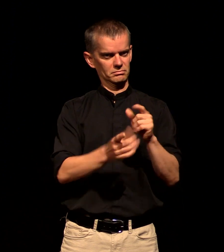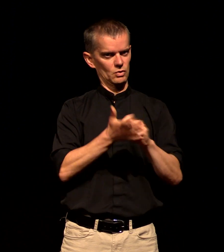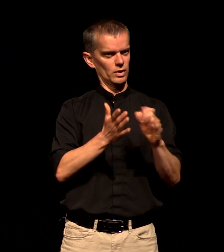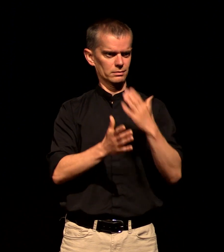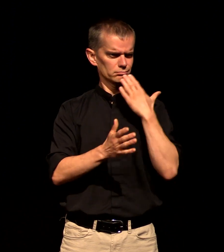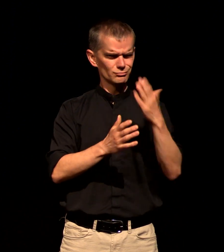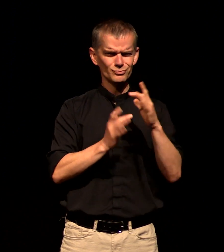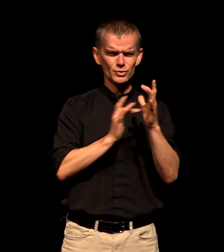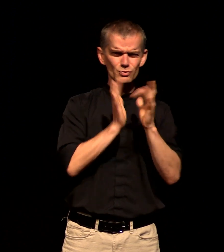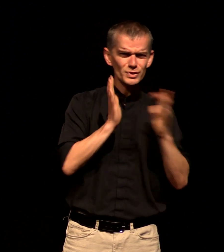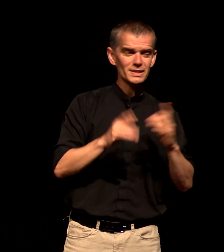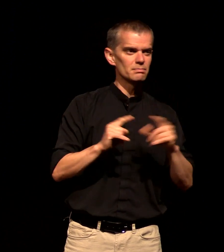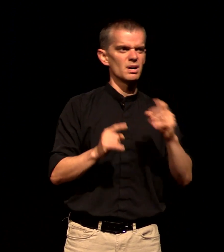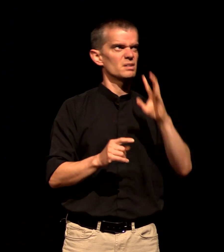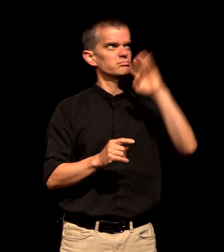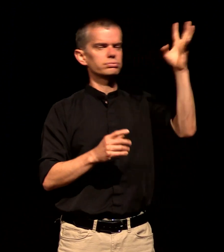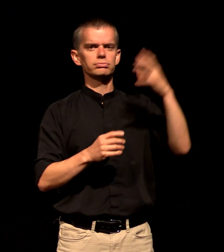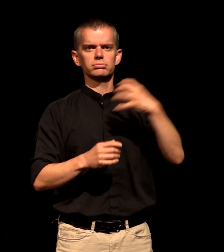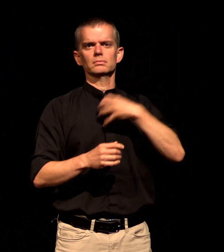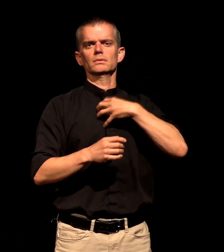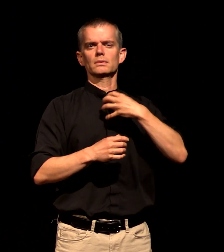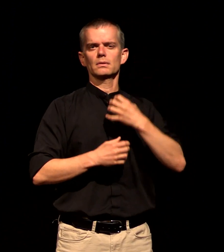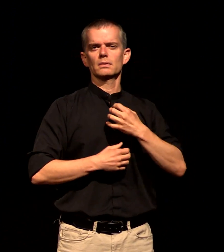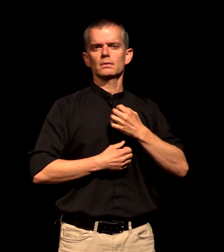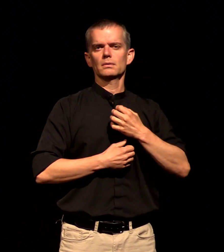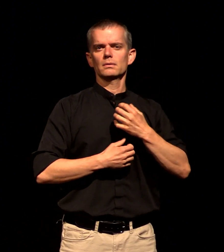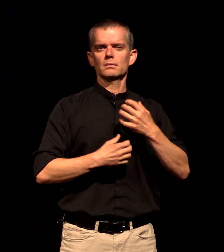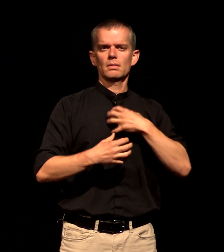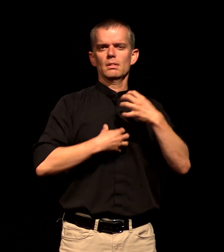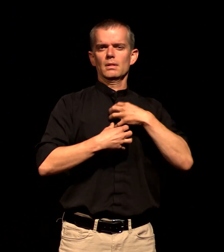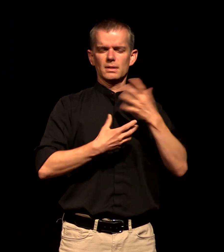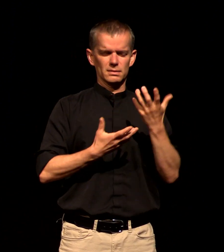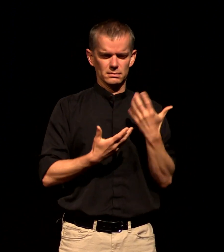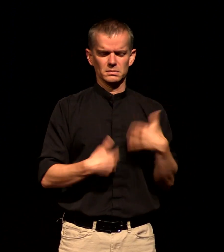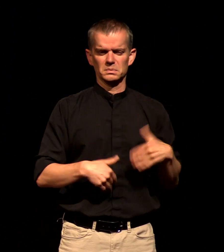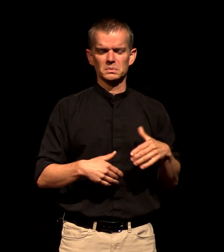God? It seems as if Asaph the psalmist and CS Lewis the